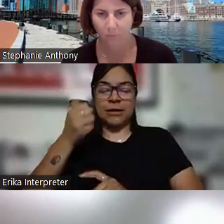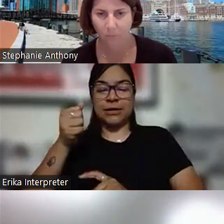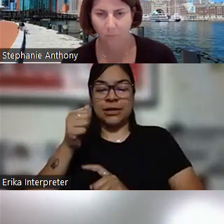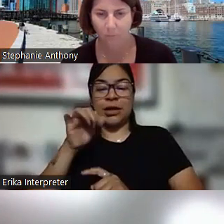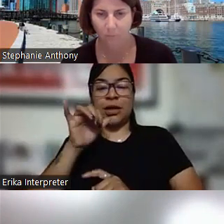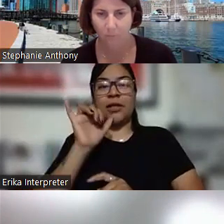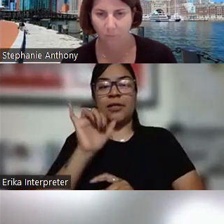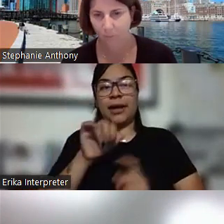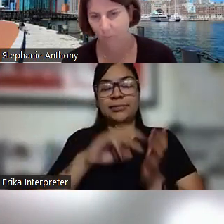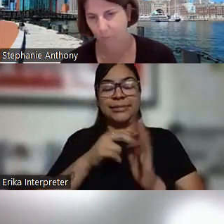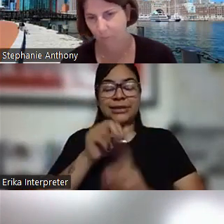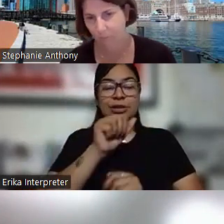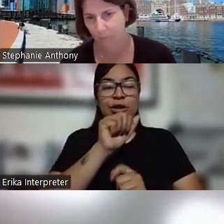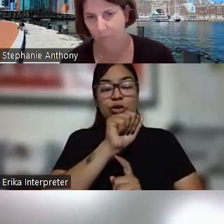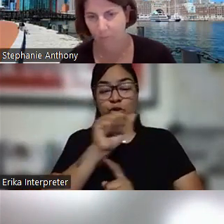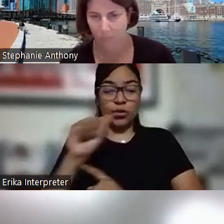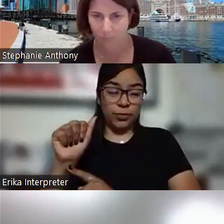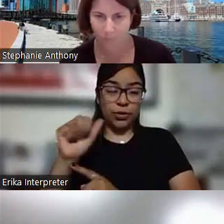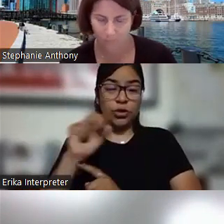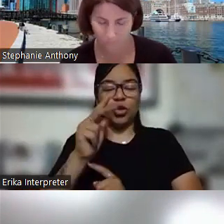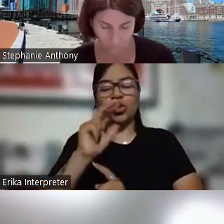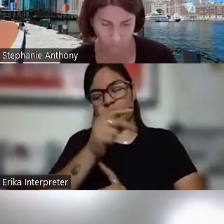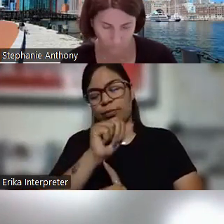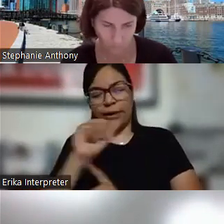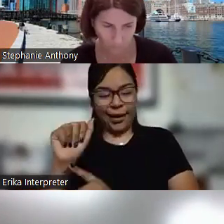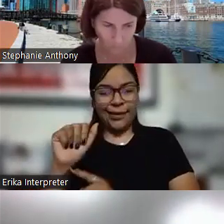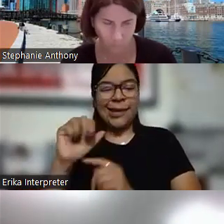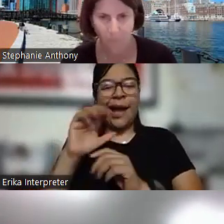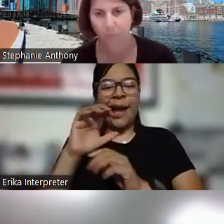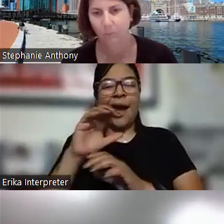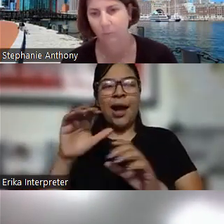required to serve like under the older Americans act that's and and there are some age limits for